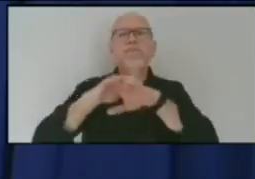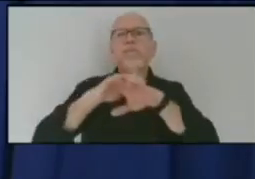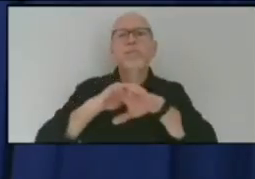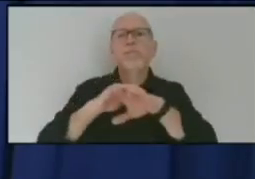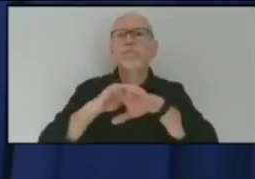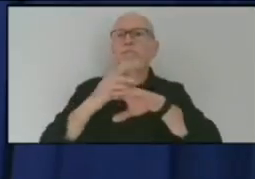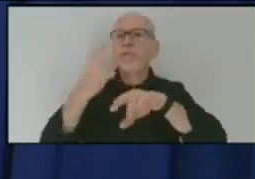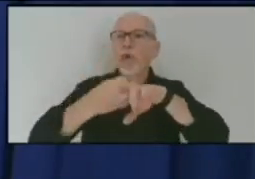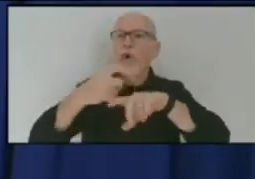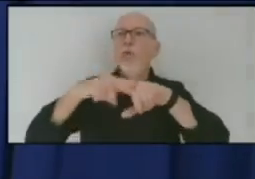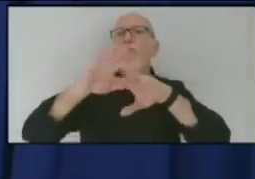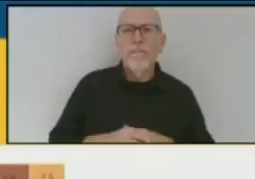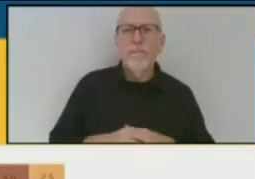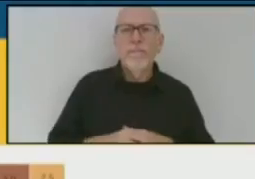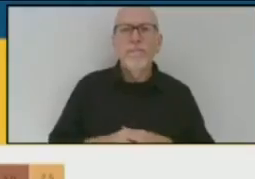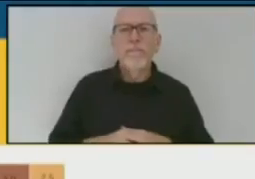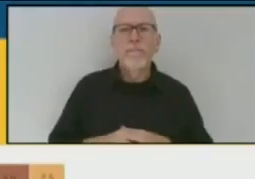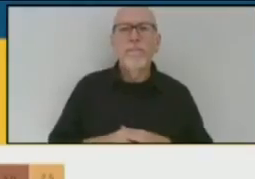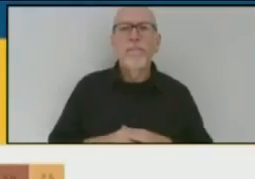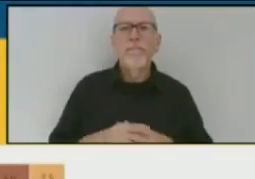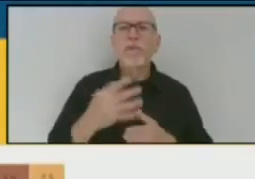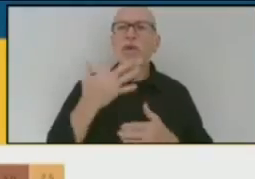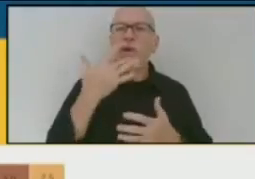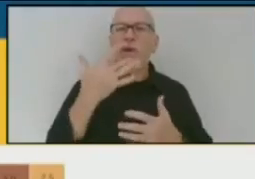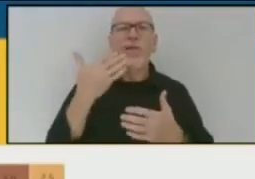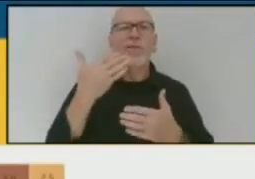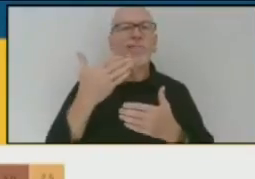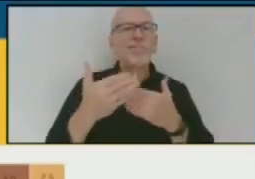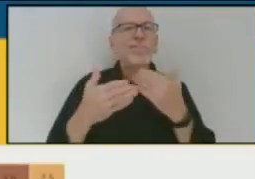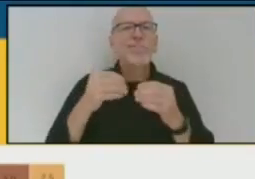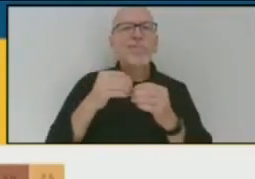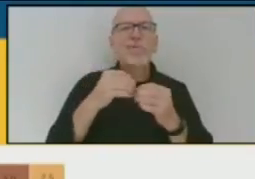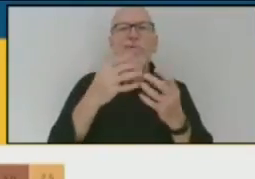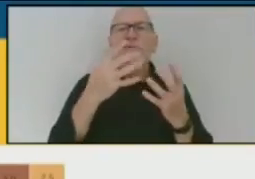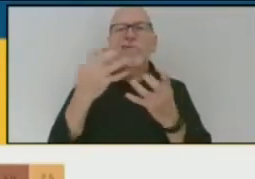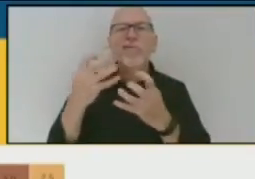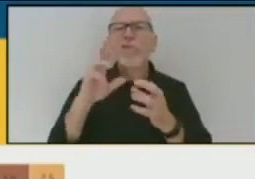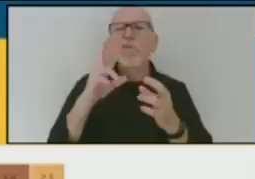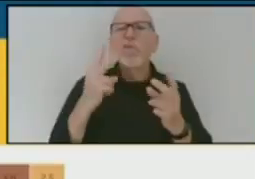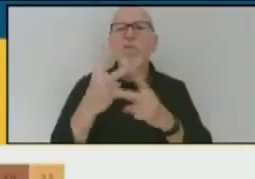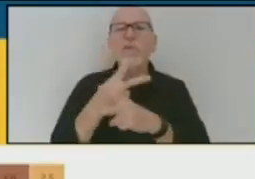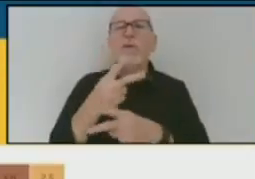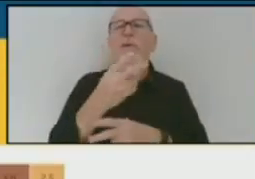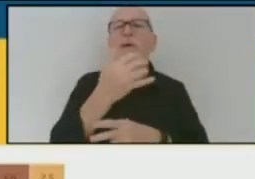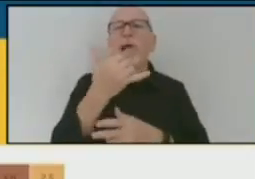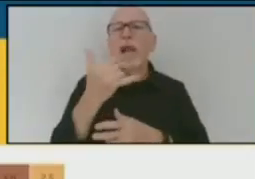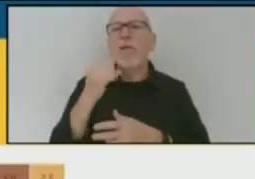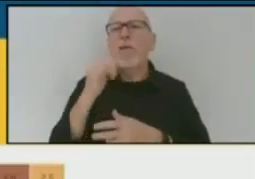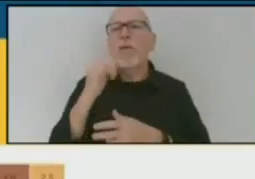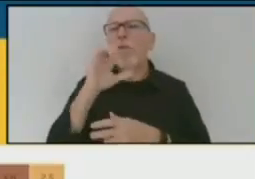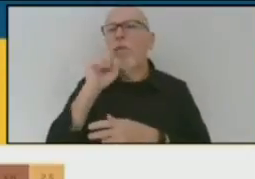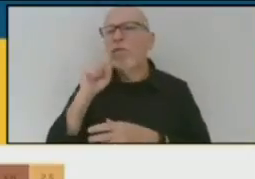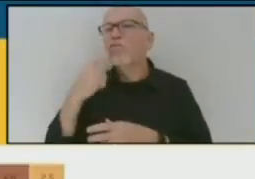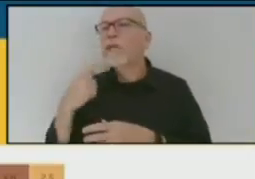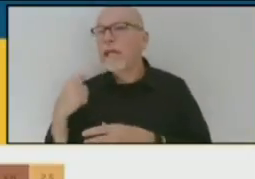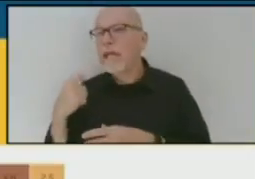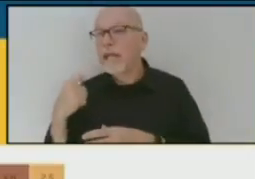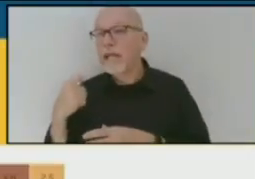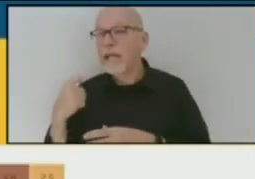exponential growth that is very difficult to get out of without these changes." CHURCH CONGREGATIONS ARE STRONGLY ENCOURAGED TO MAINTAIN SOCIAL DISTANCING OR